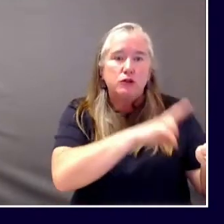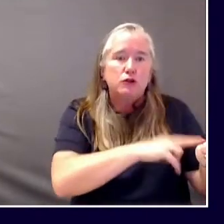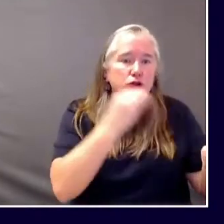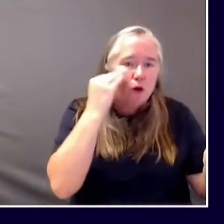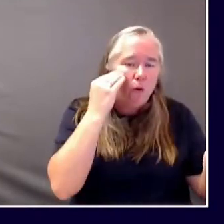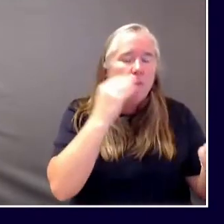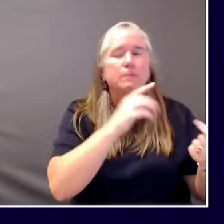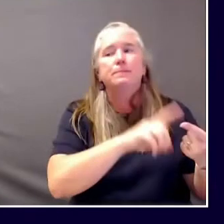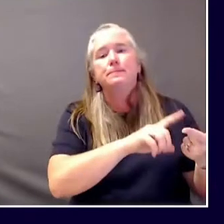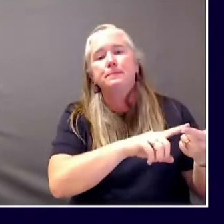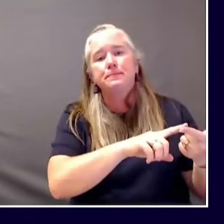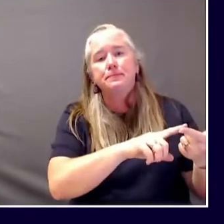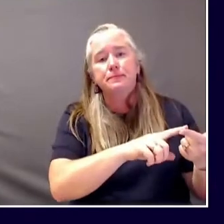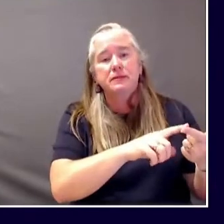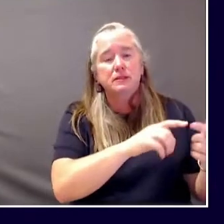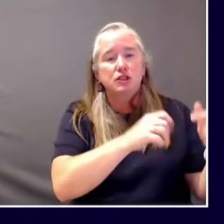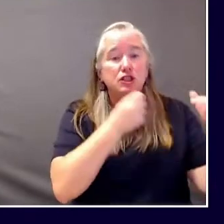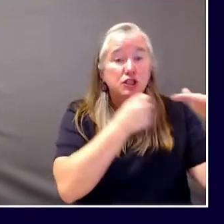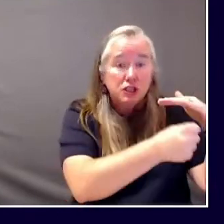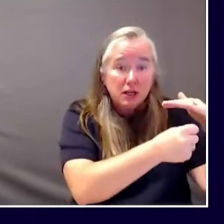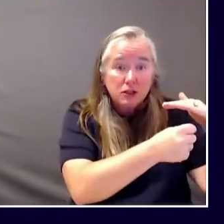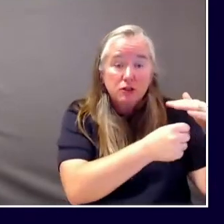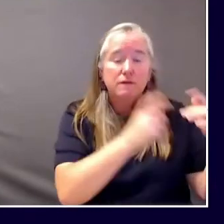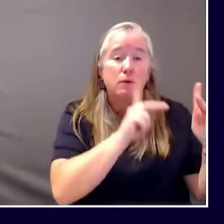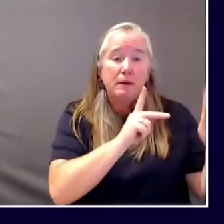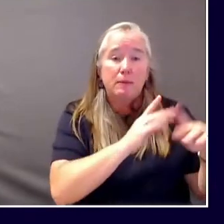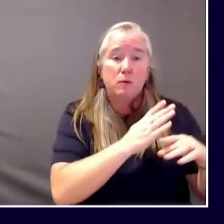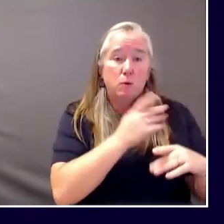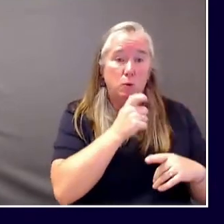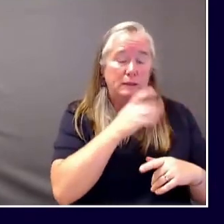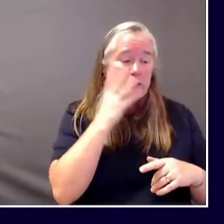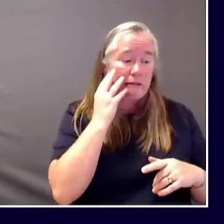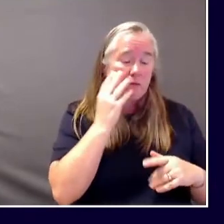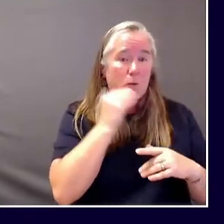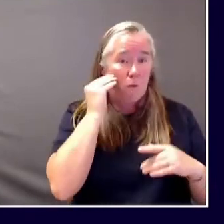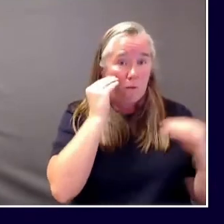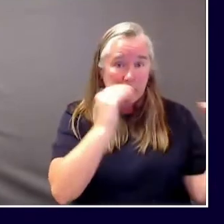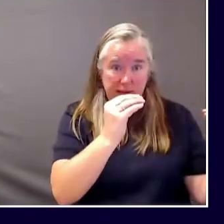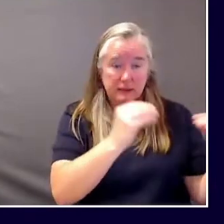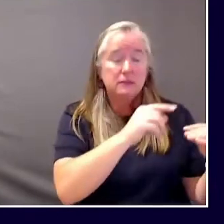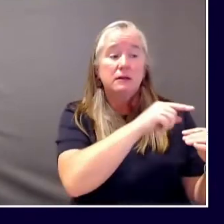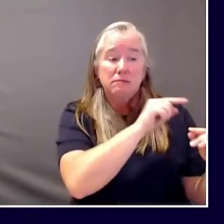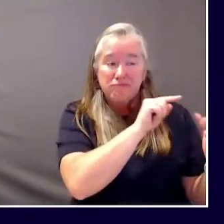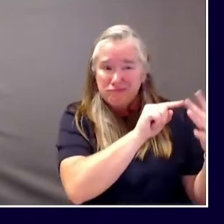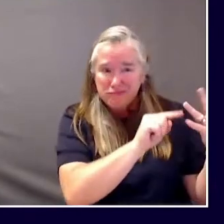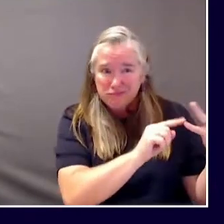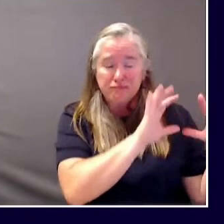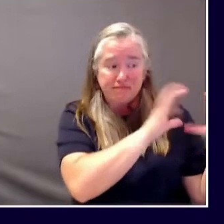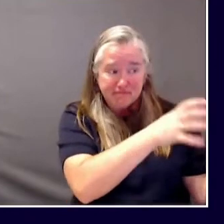nursing homes shelters for people experiencing homelessness